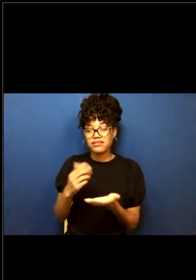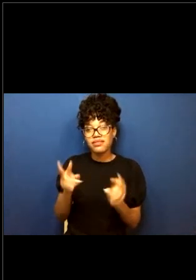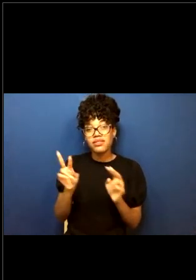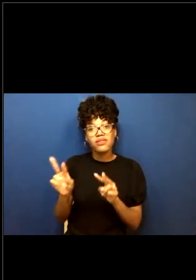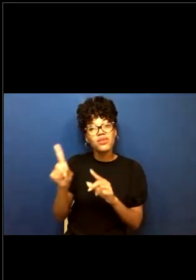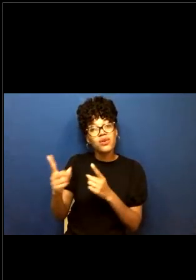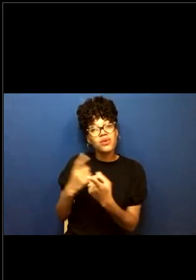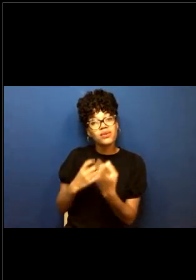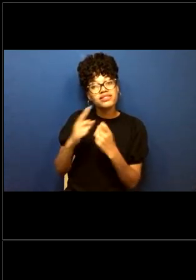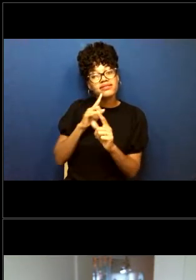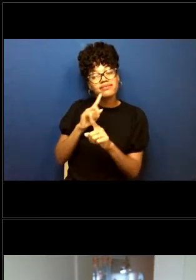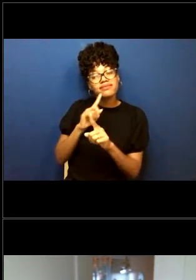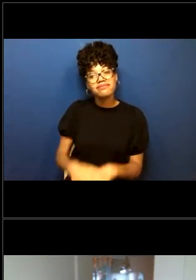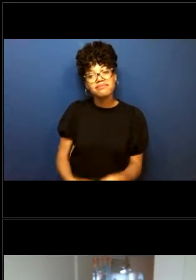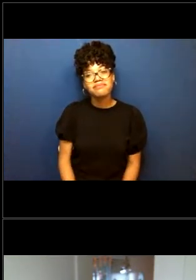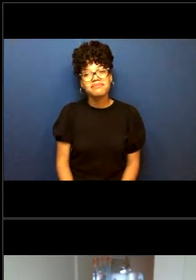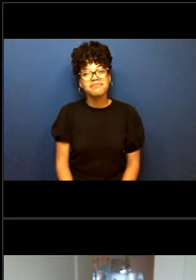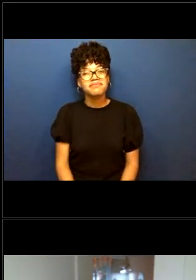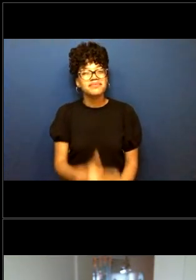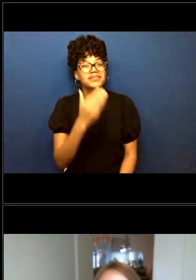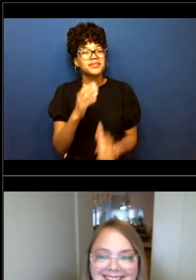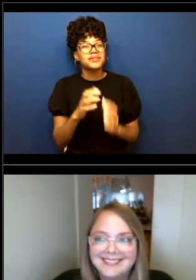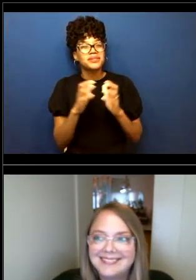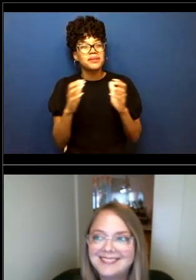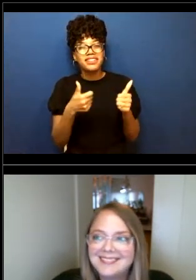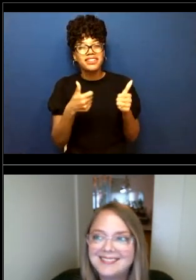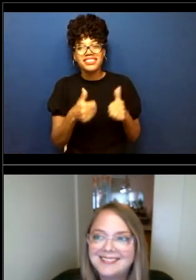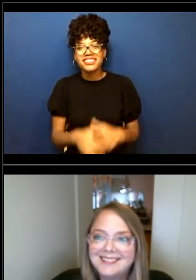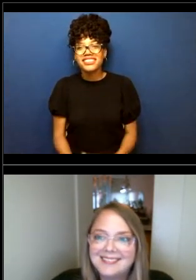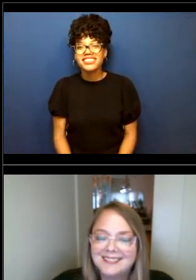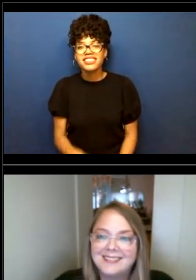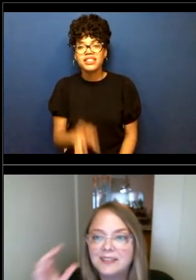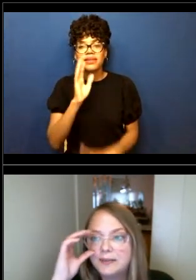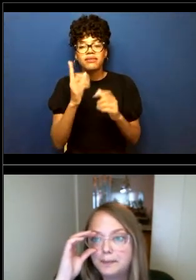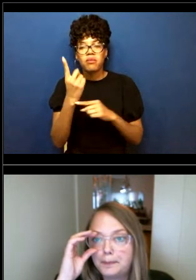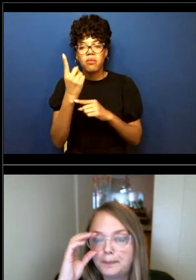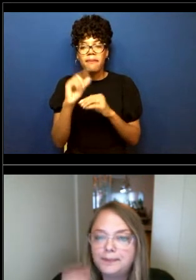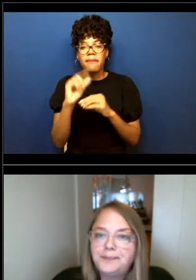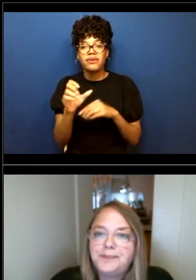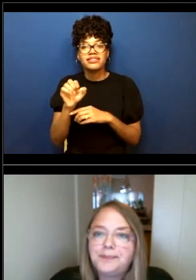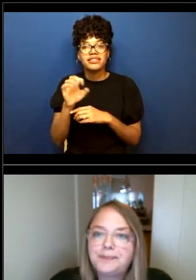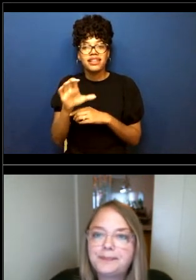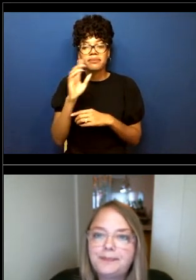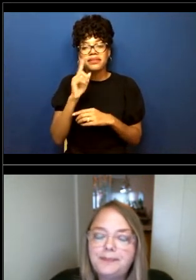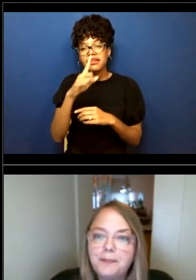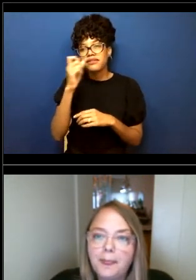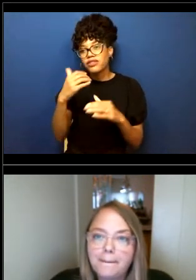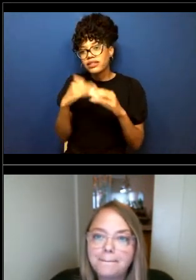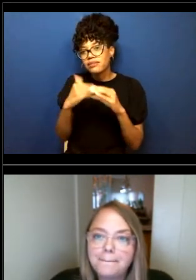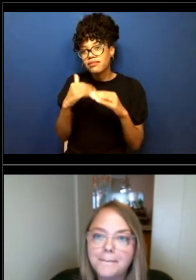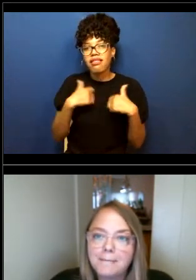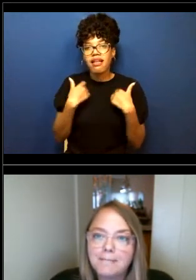Excellent, thank you so much. I'm going to just leave that up for one more second, since it has your email and some interesting things